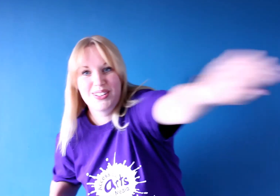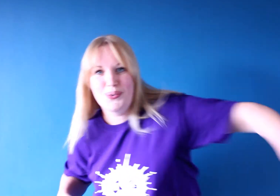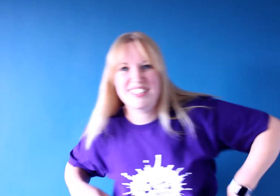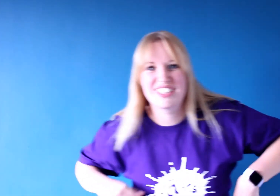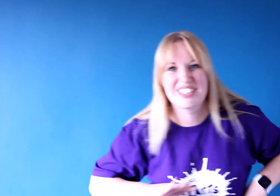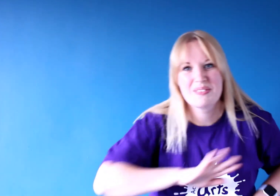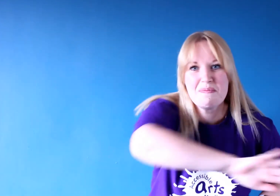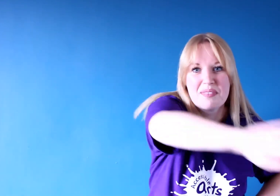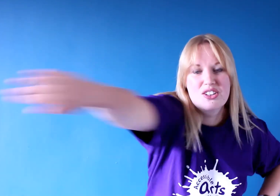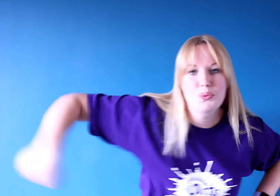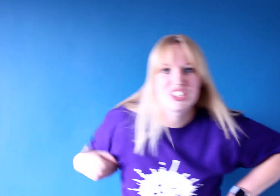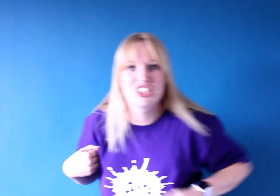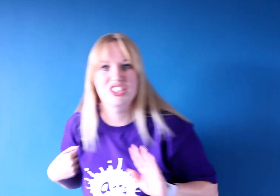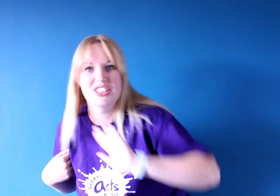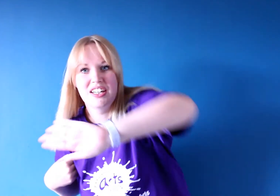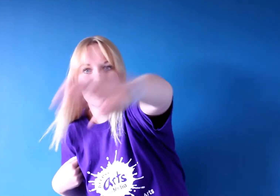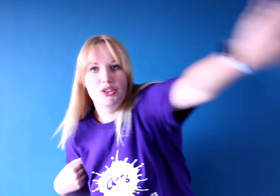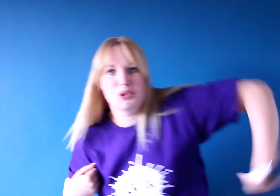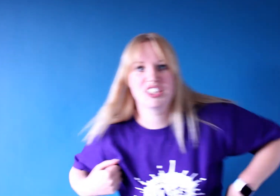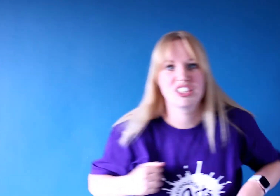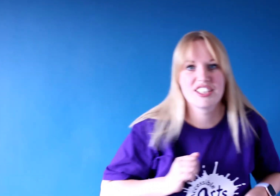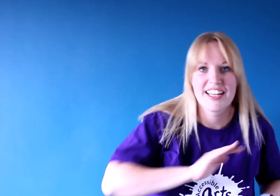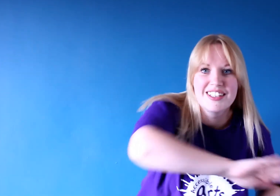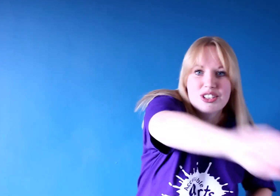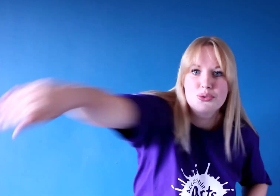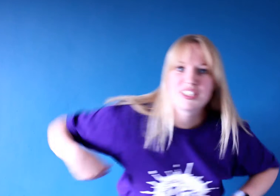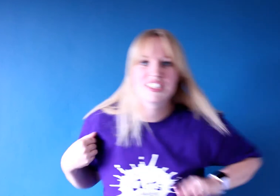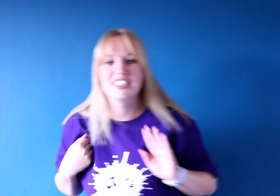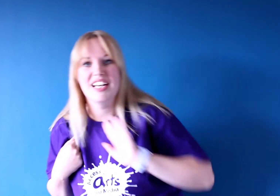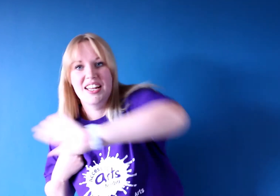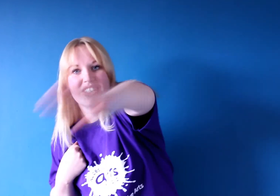swish swish.